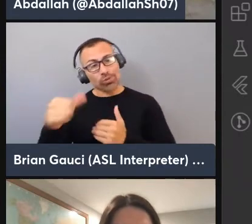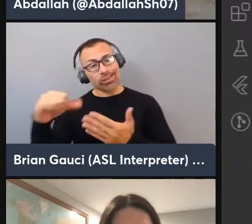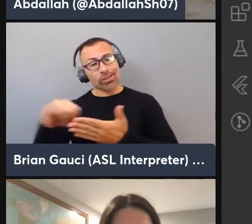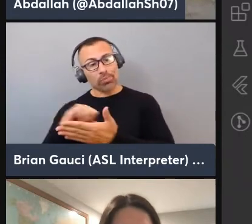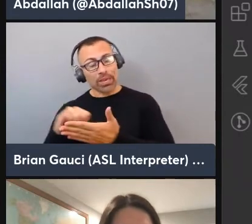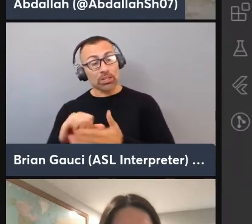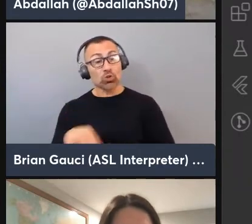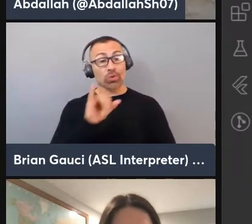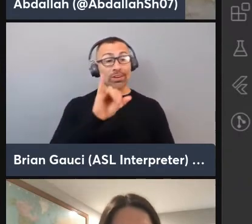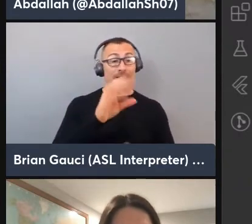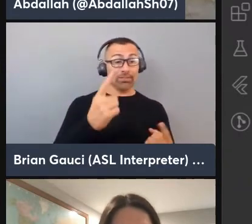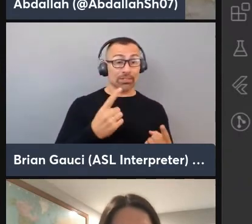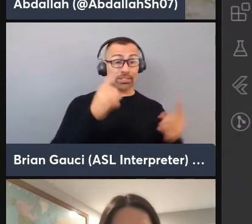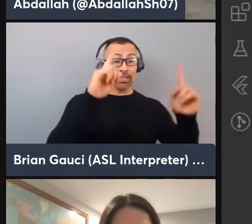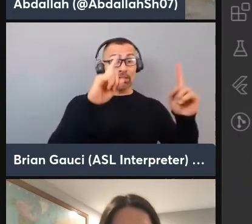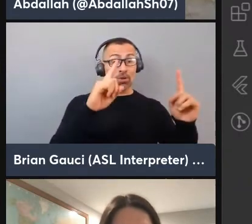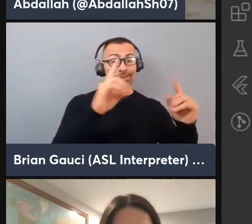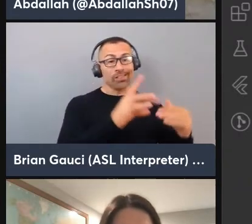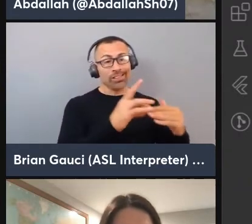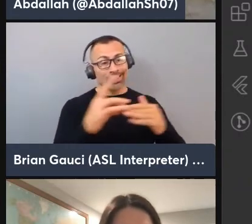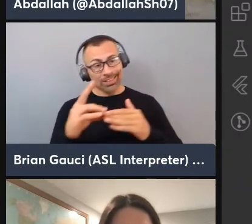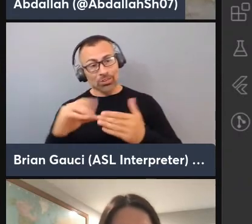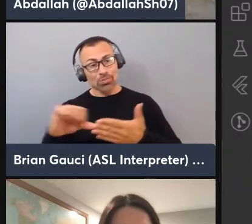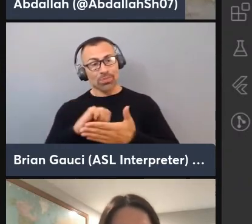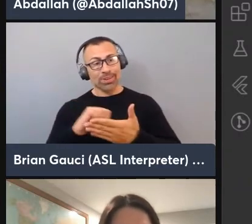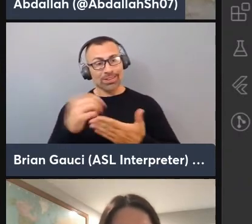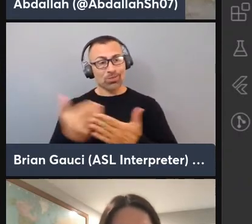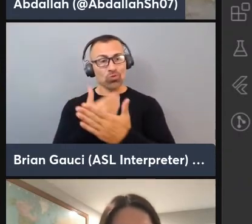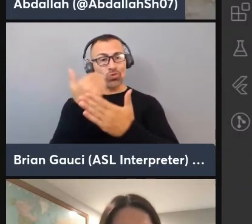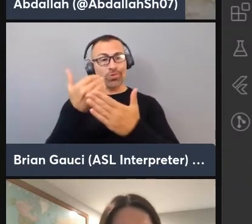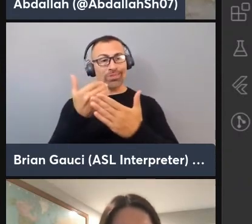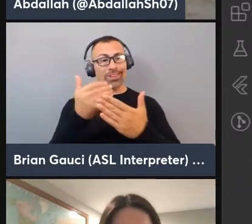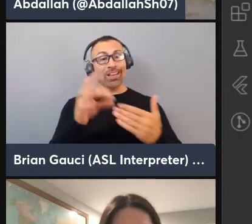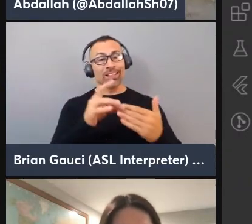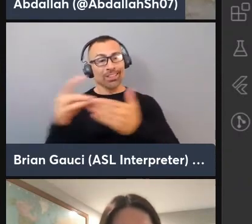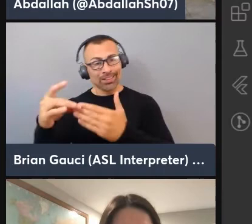until all of those pass. And then after they pass, then you're able to